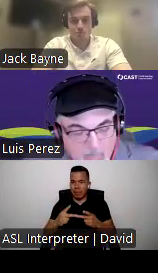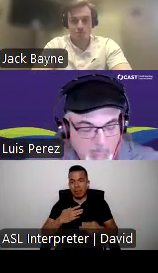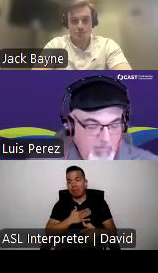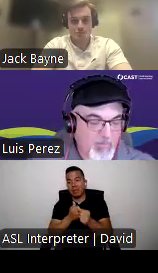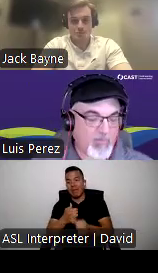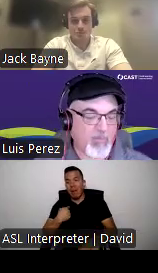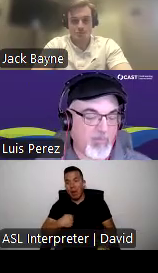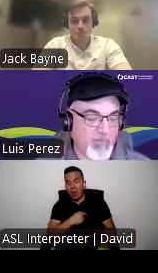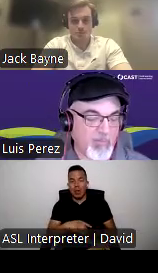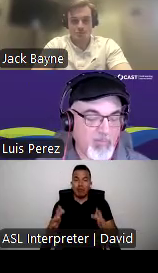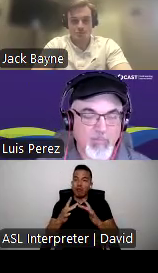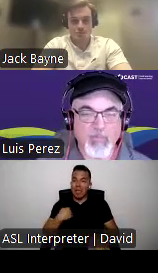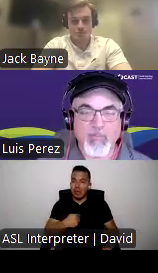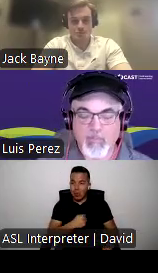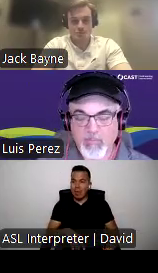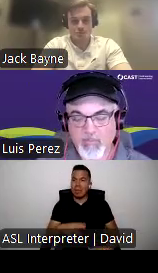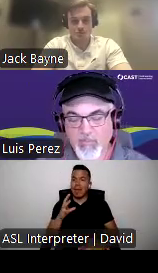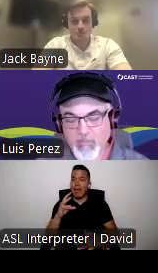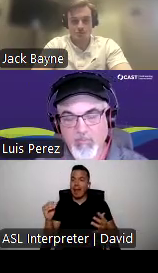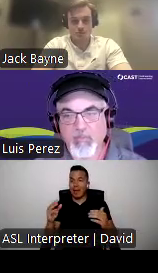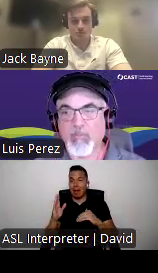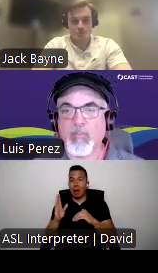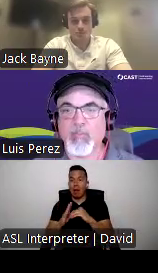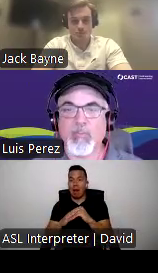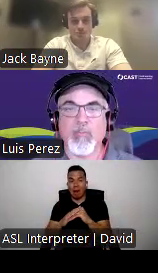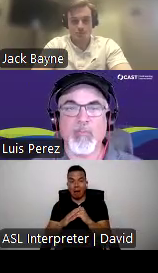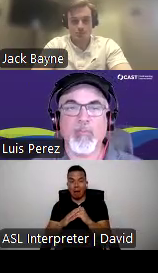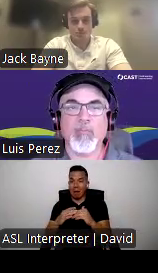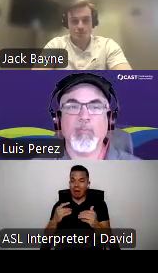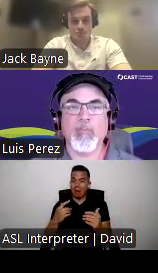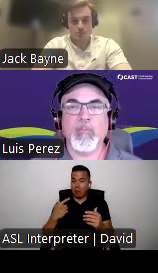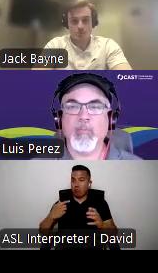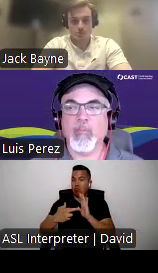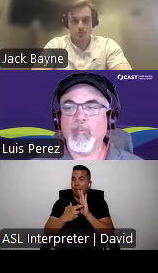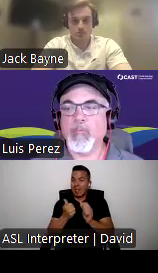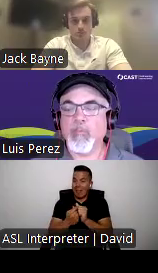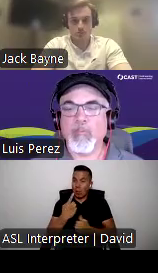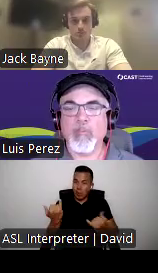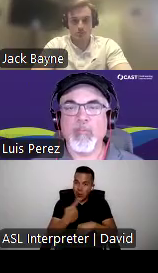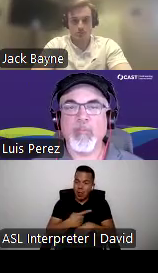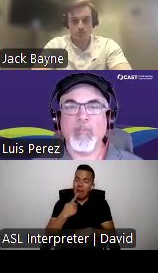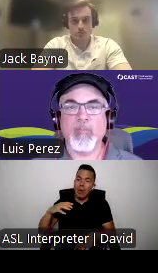out to us. And on behalf of everyone here today, from the Office of Disability Employment Policy,